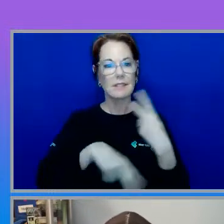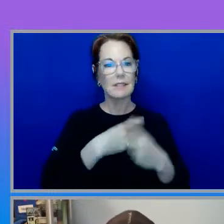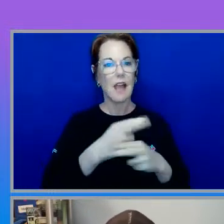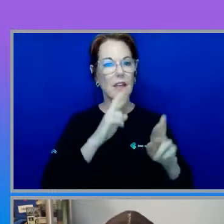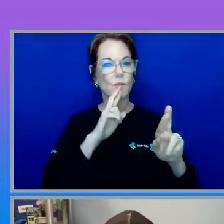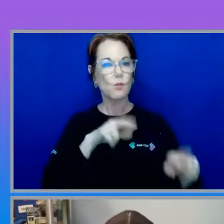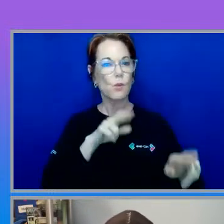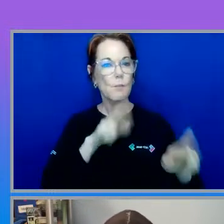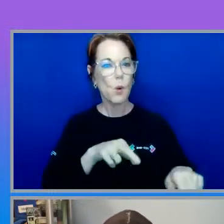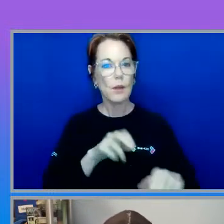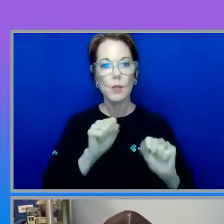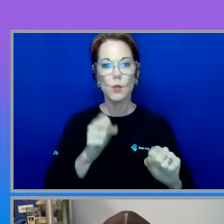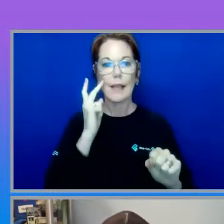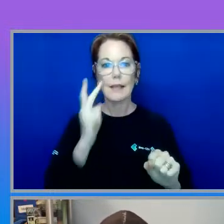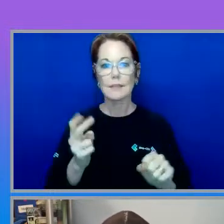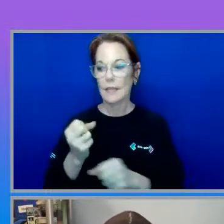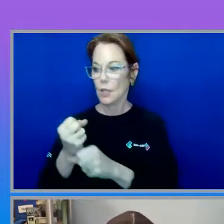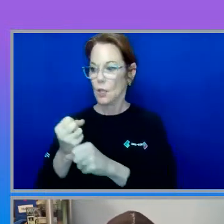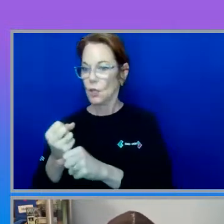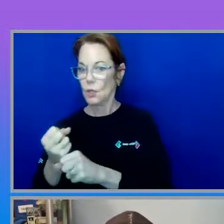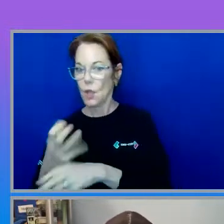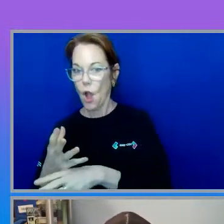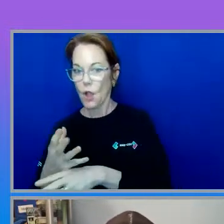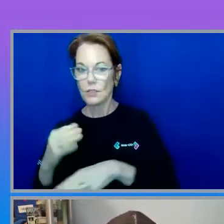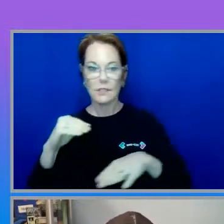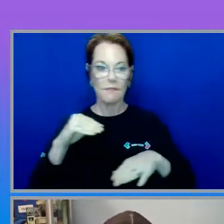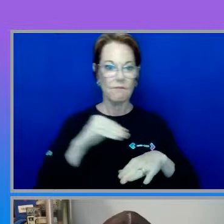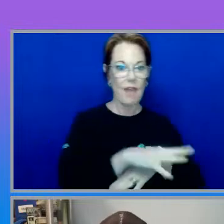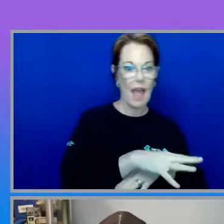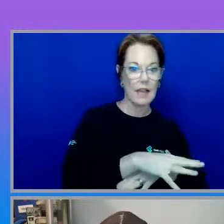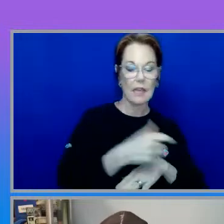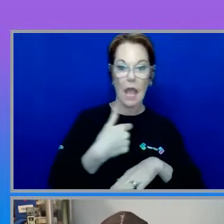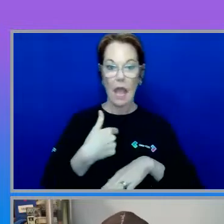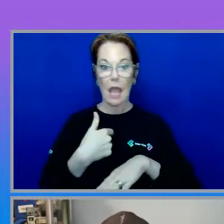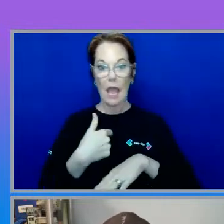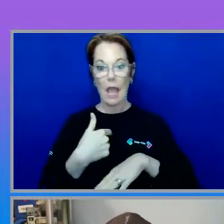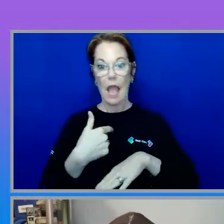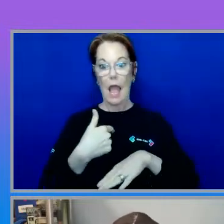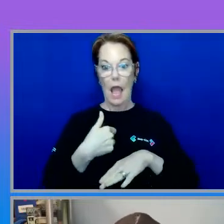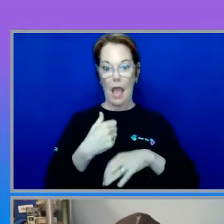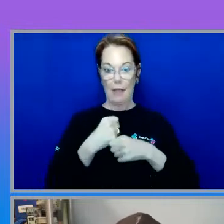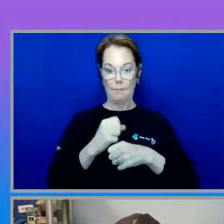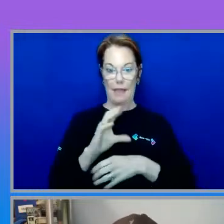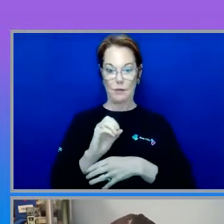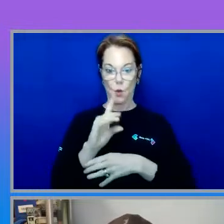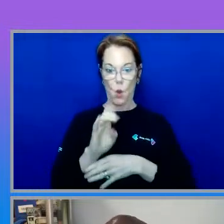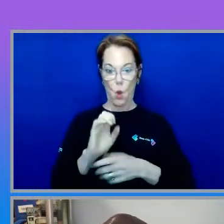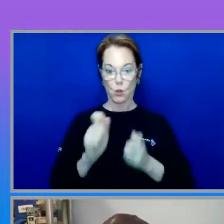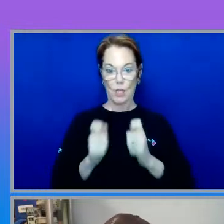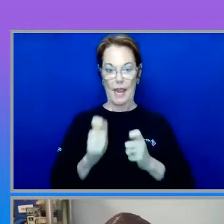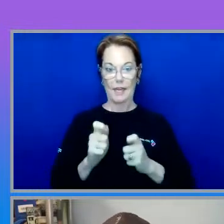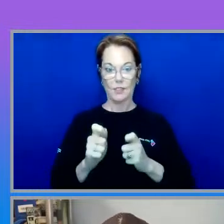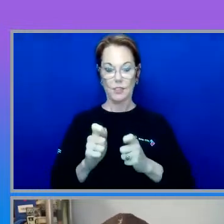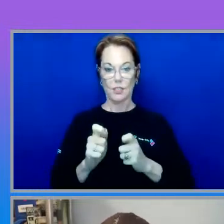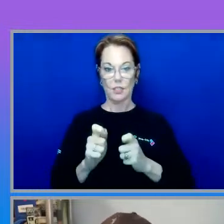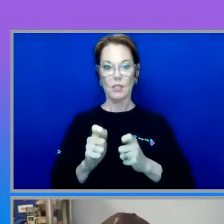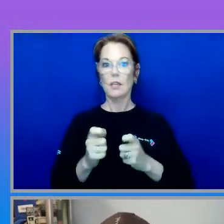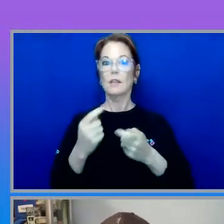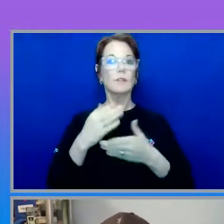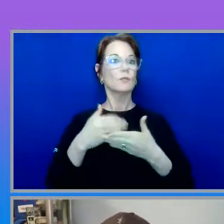because you sort of see that cause and effect. Right? Like you made a code change. And what impact did it have on accessibility? You can very